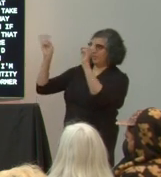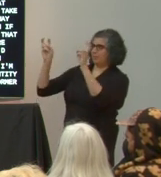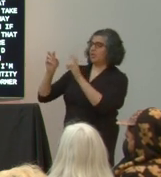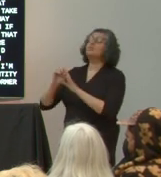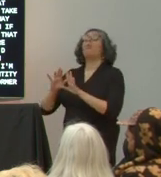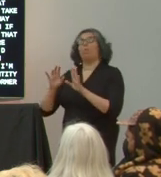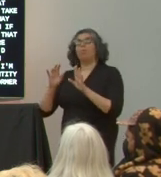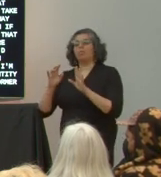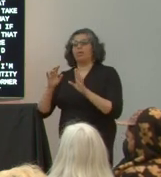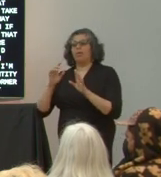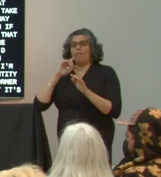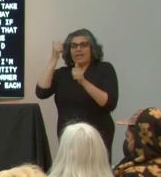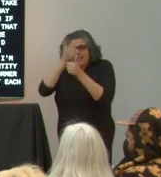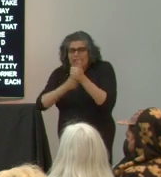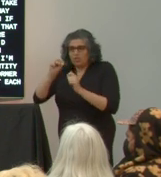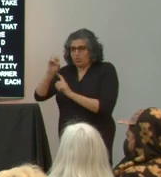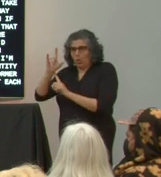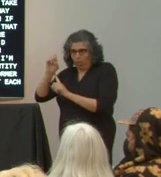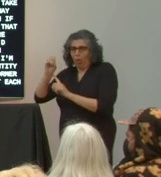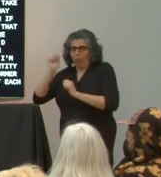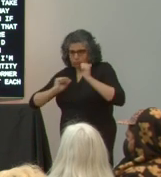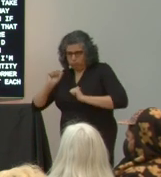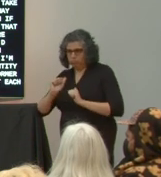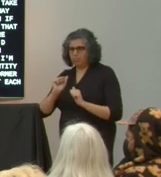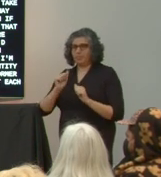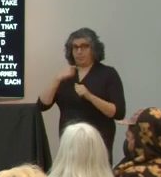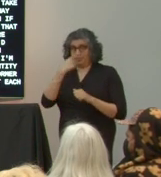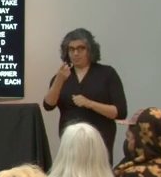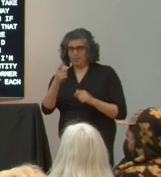I did with each solo, if I can tell them that complicated,